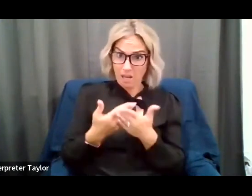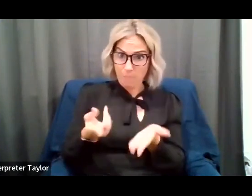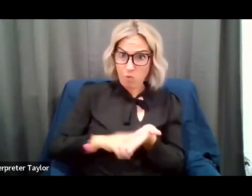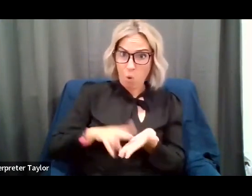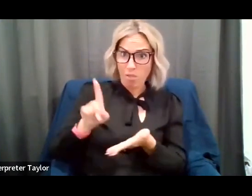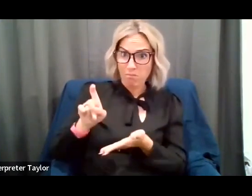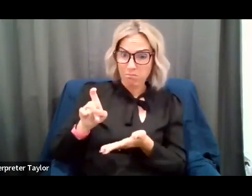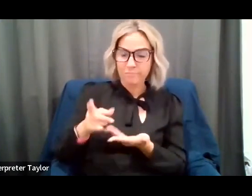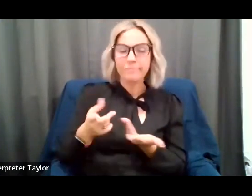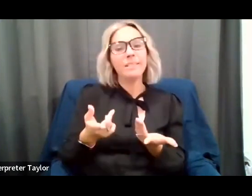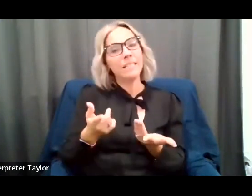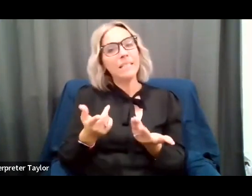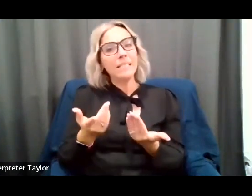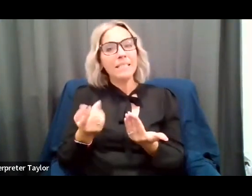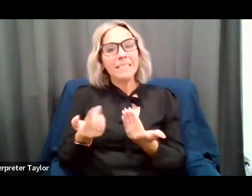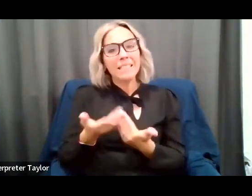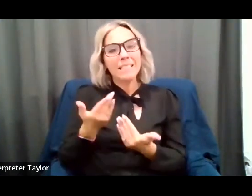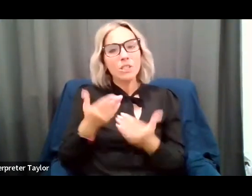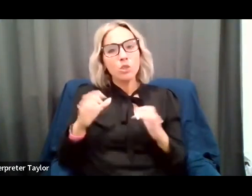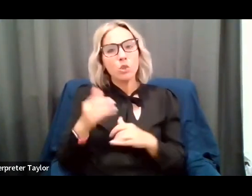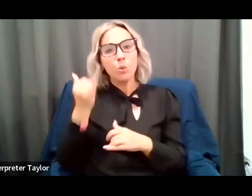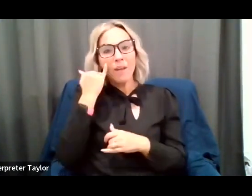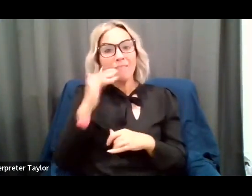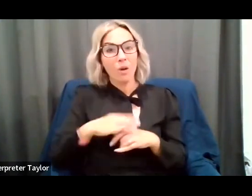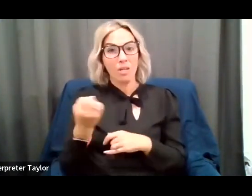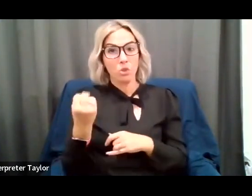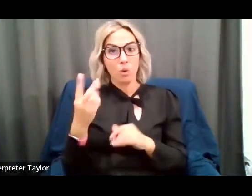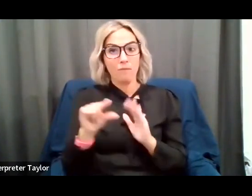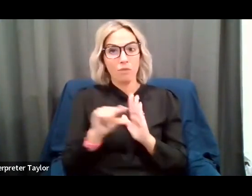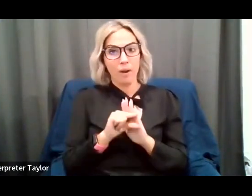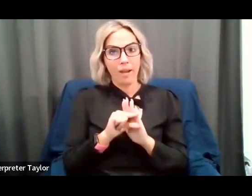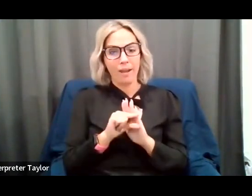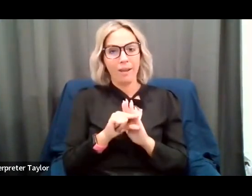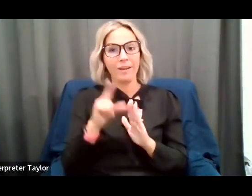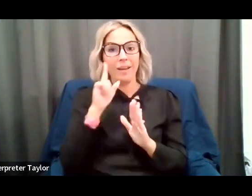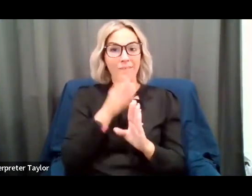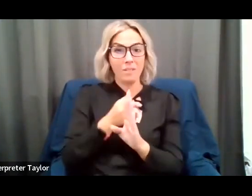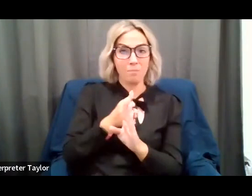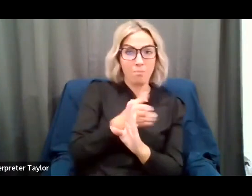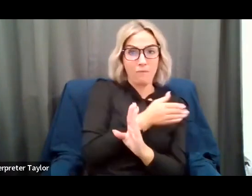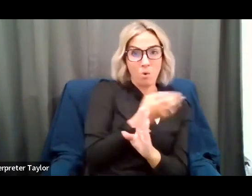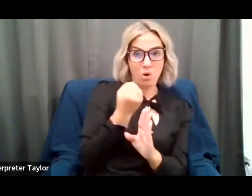It's a little easier to do if the students are in 12th grade, if the students are earlier than 12th grade, um,